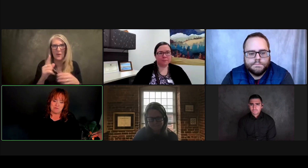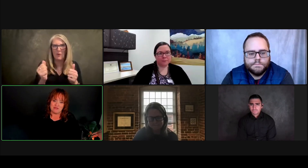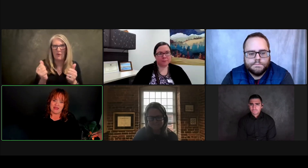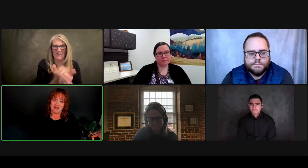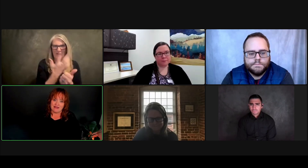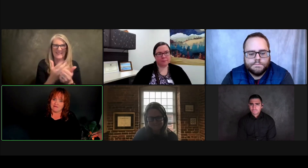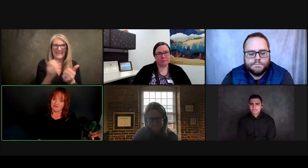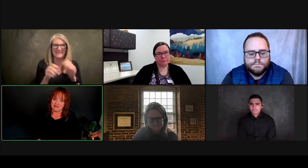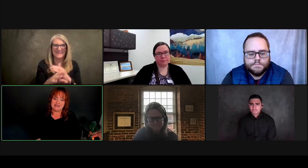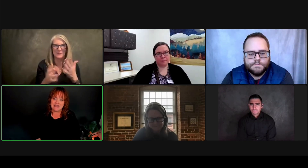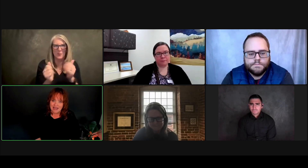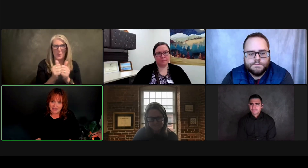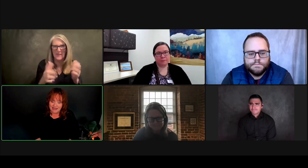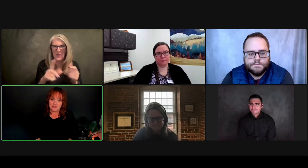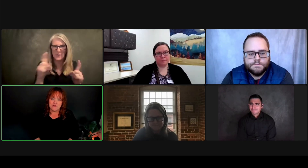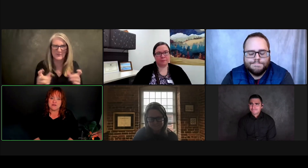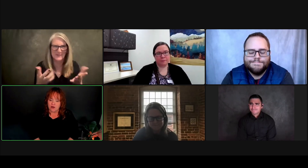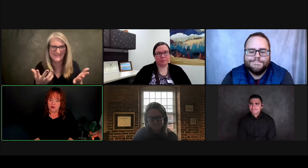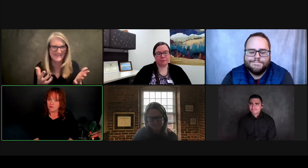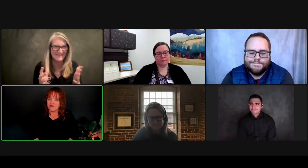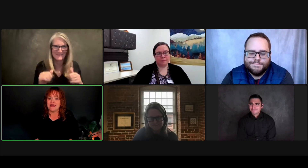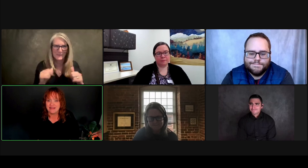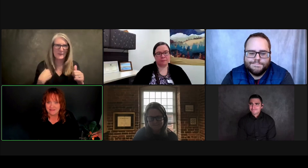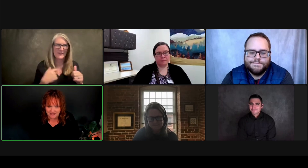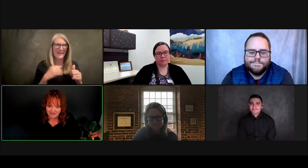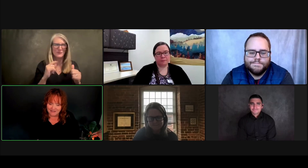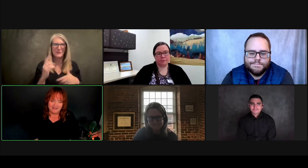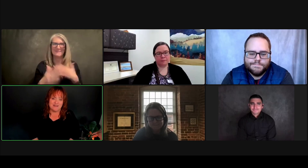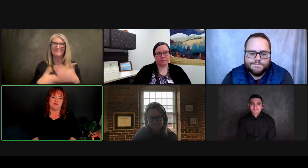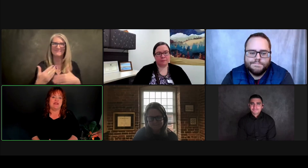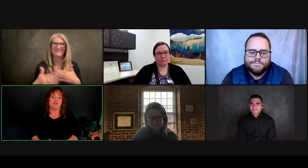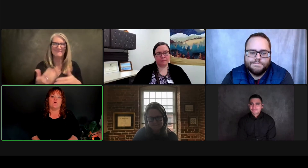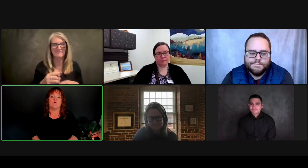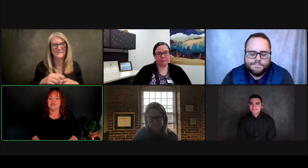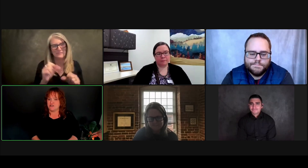That the day you start with anything, there should be no question.